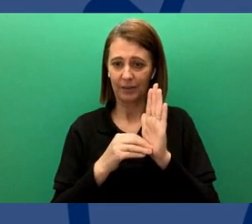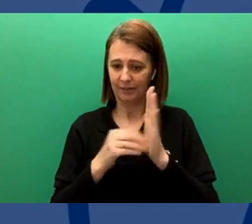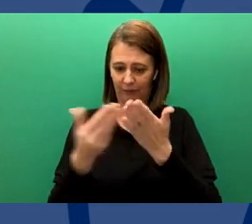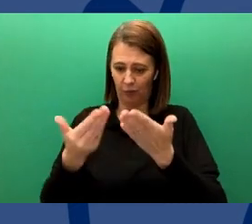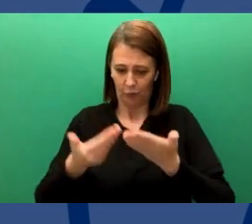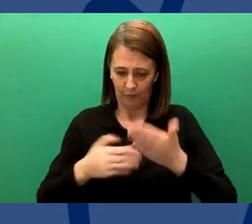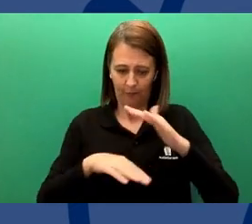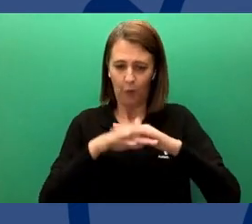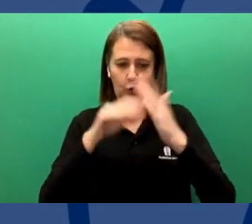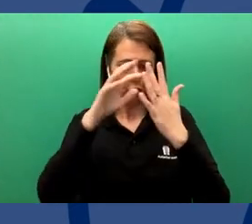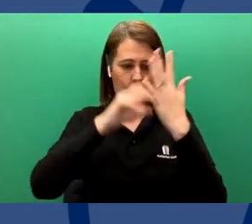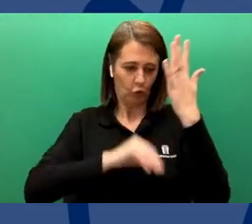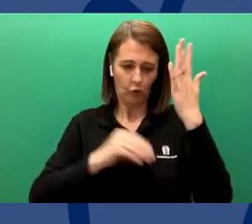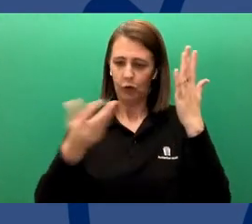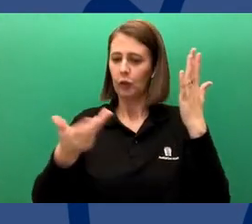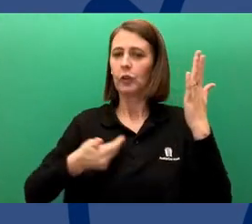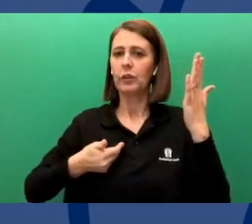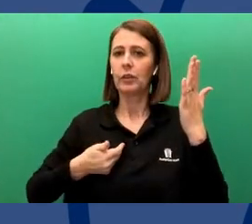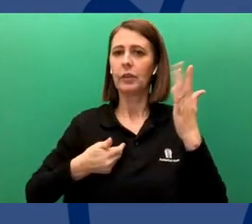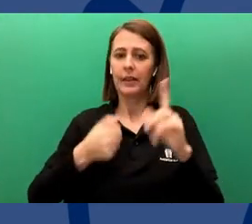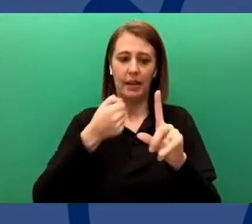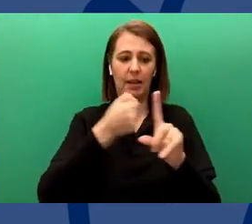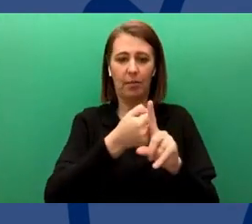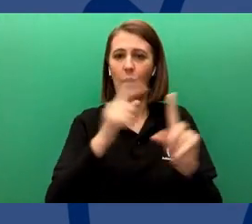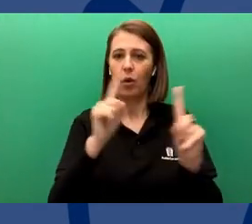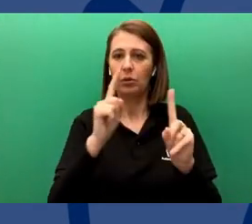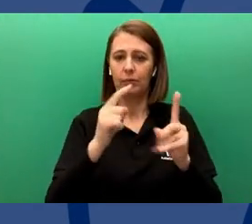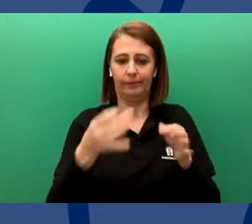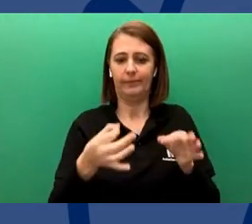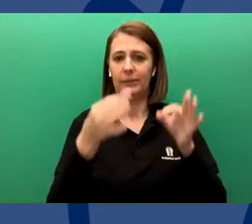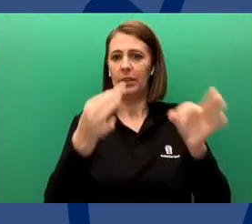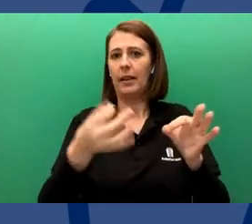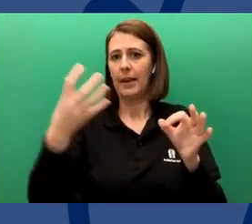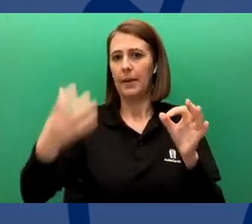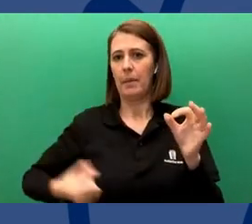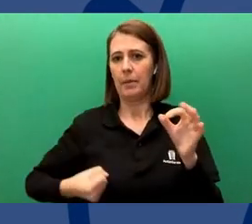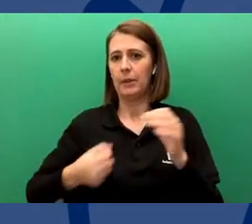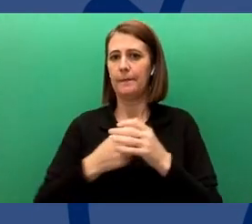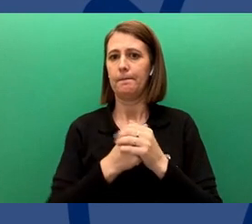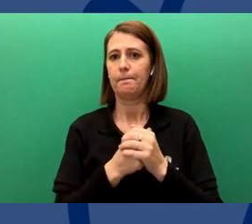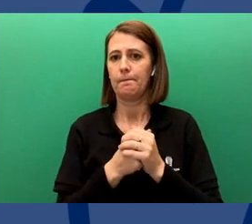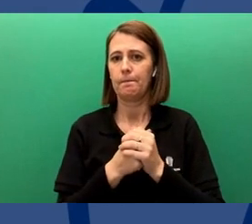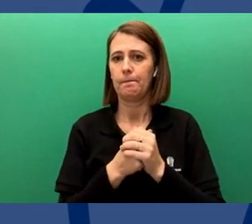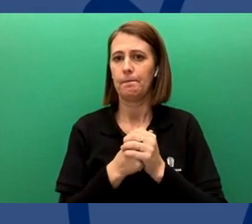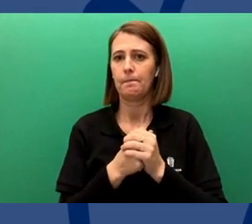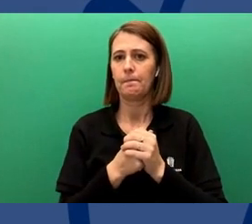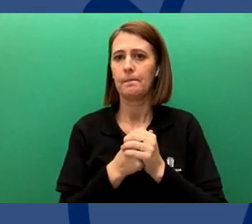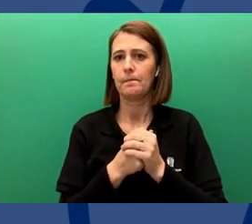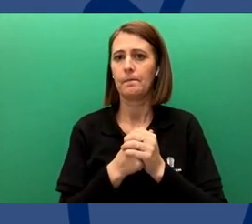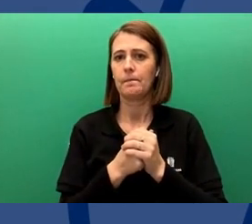in effect, causes a delay as well. So, you know, I think this has been a really helpful